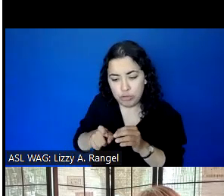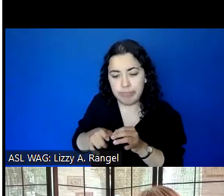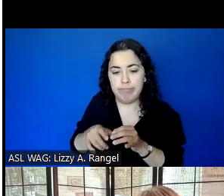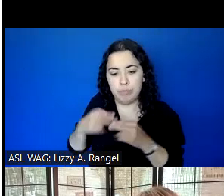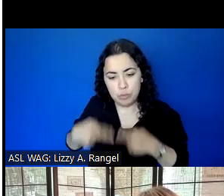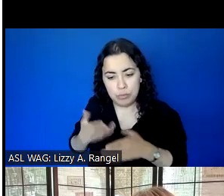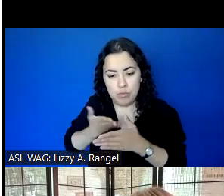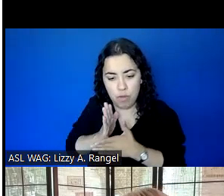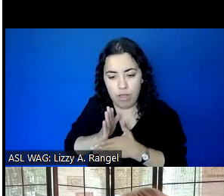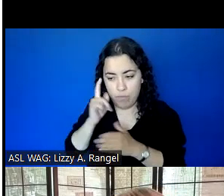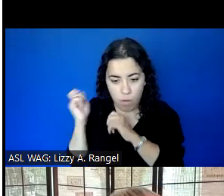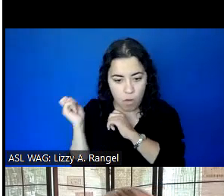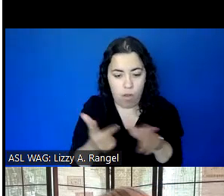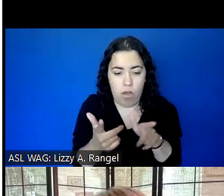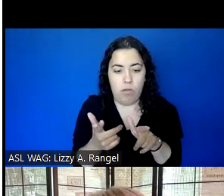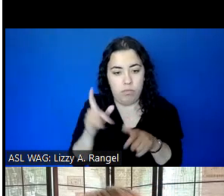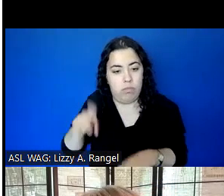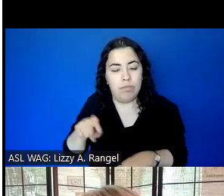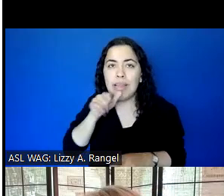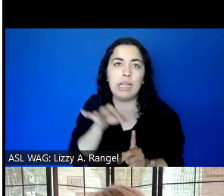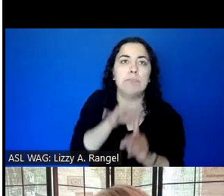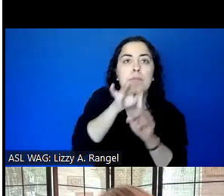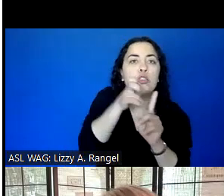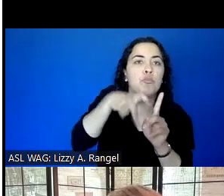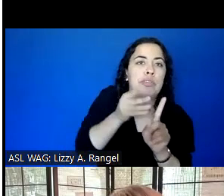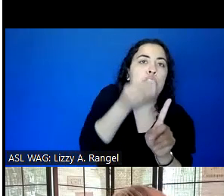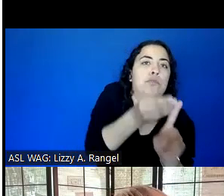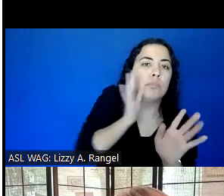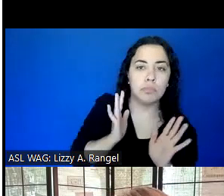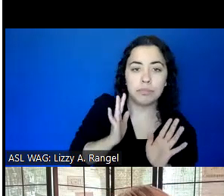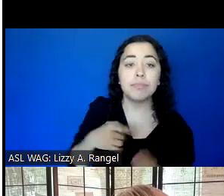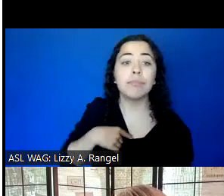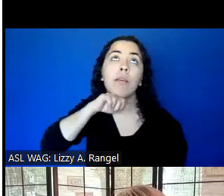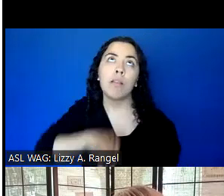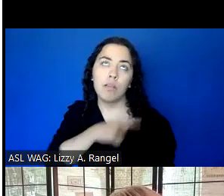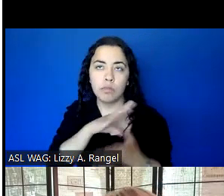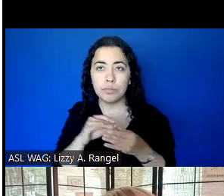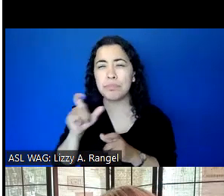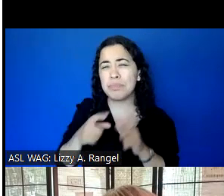injuries. There's learning differences. There's autism. There's, you know, migraines. You know?